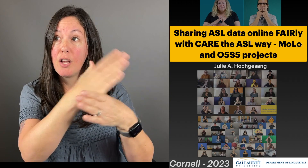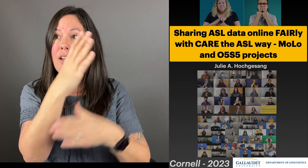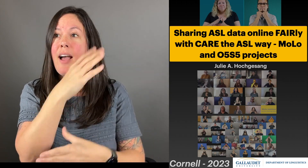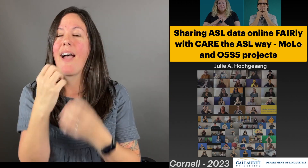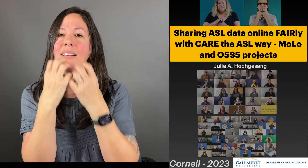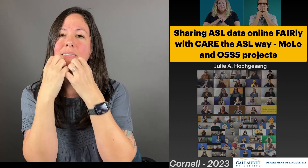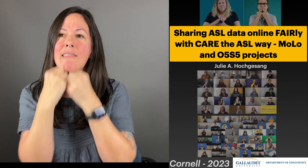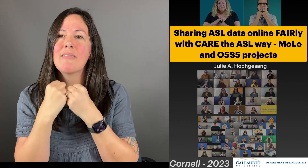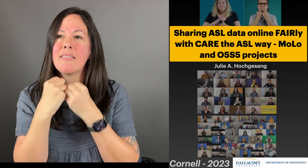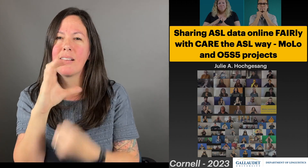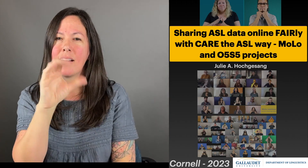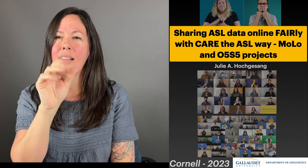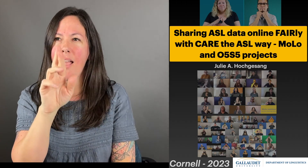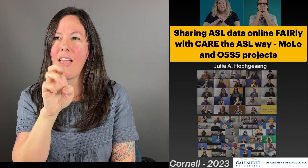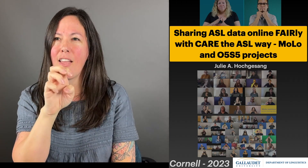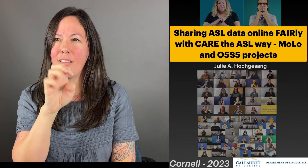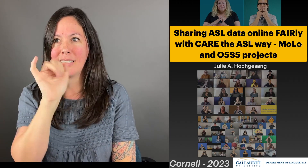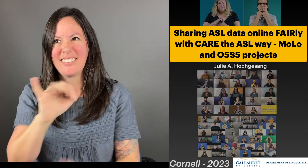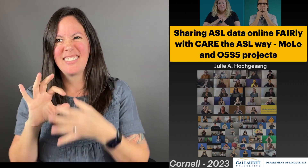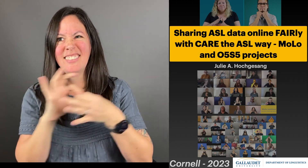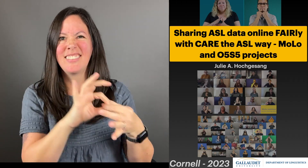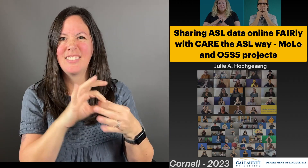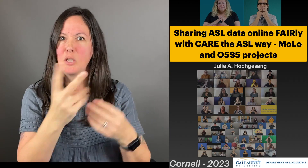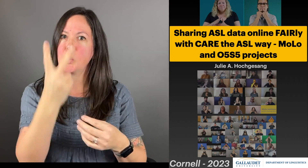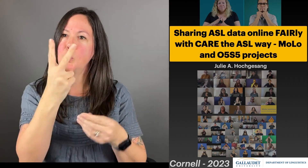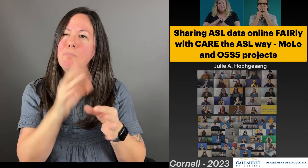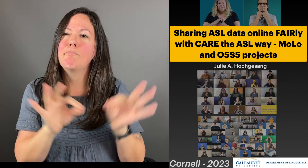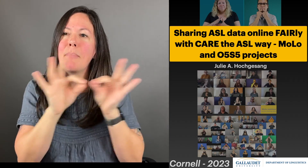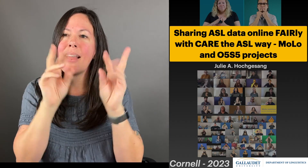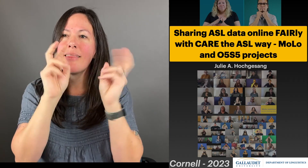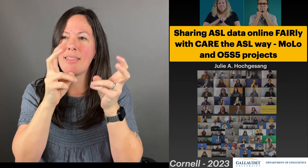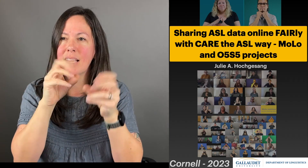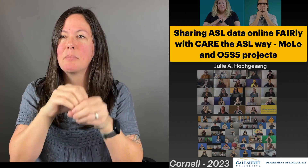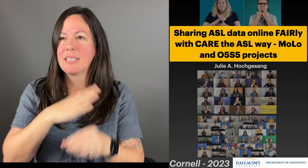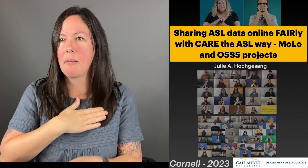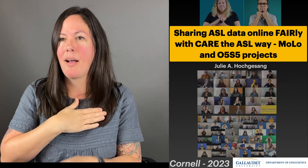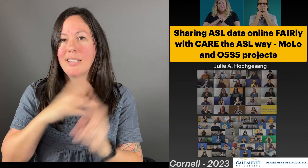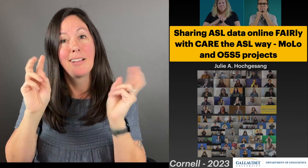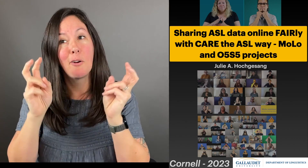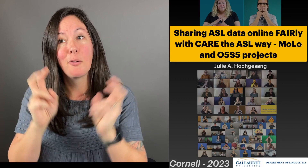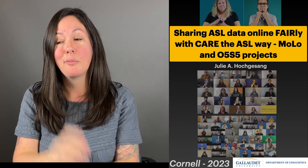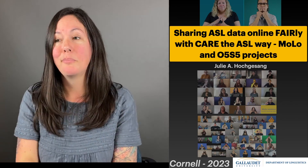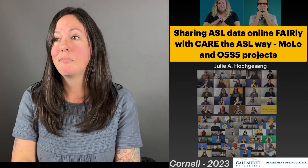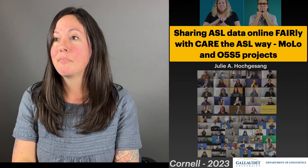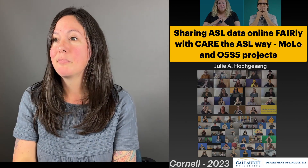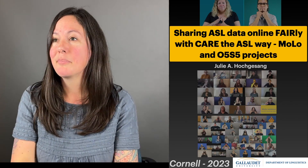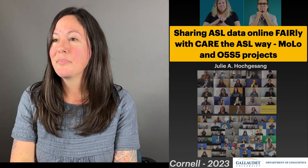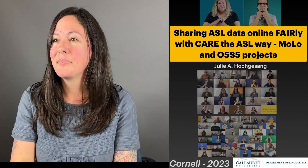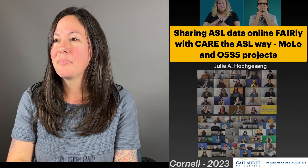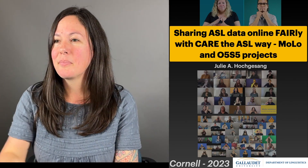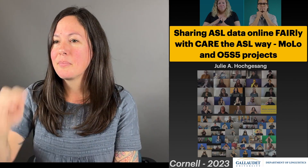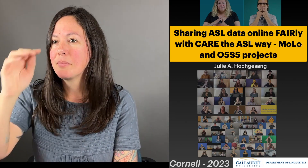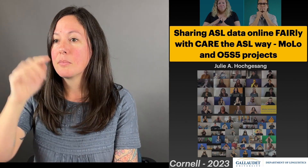top of the screen you can see two signs that are depicted there. One on the left